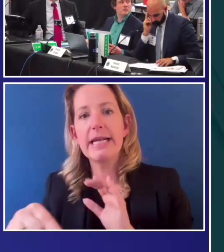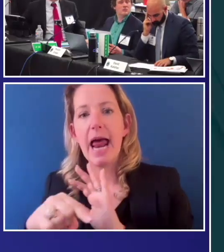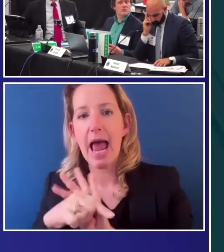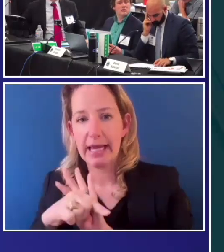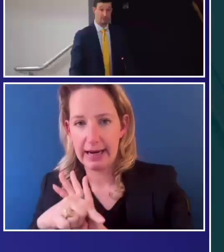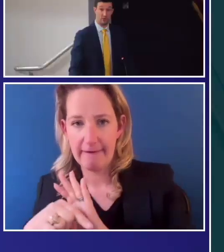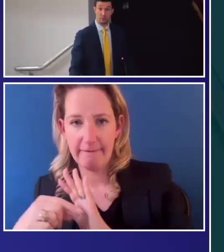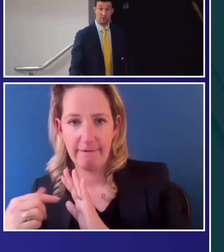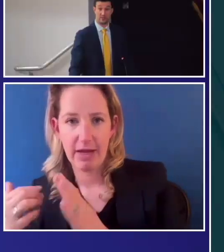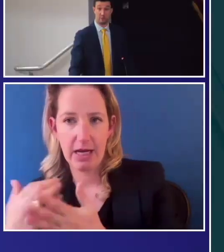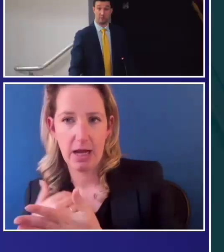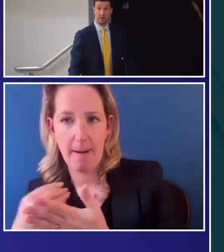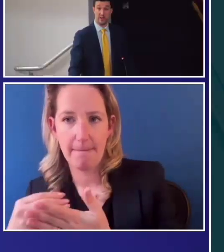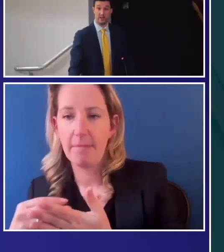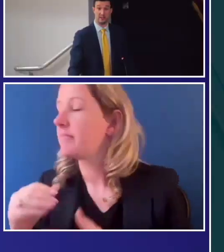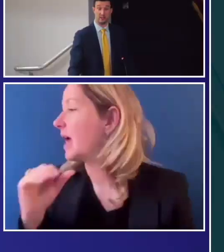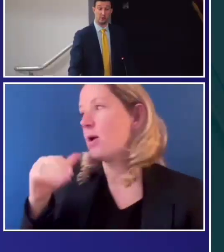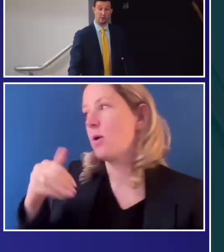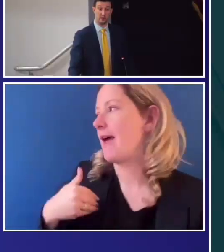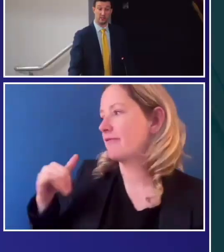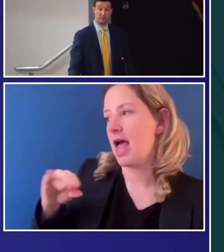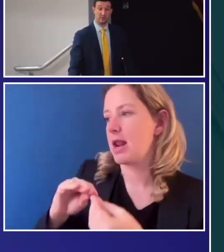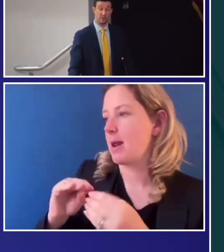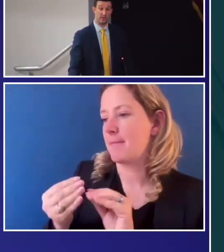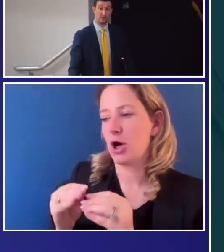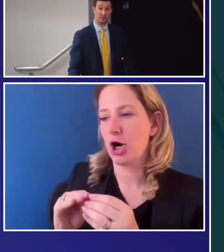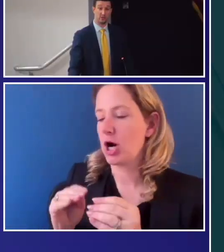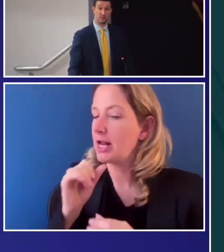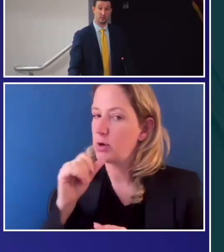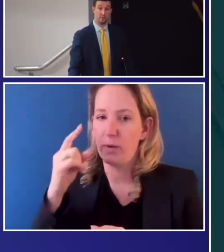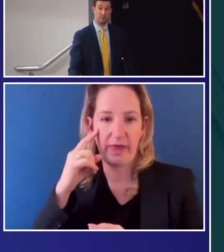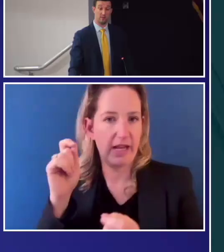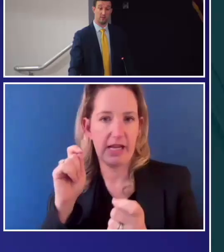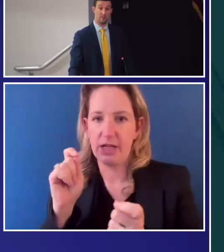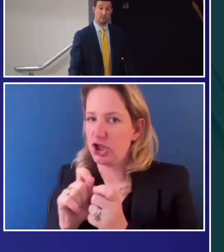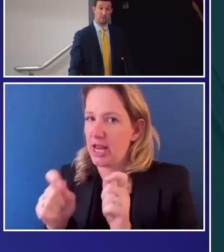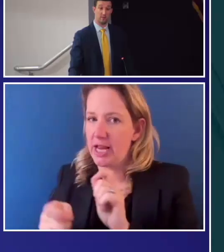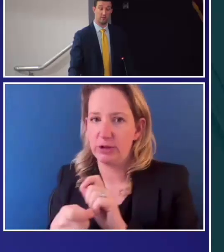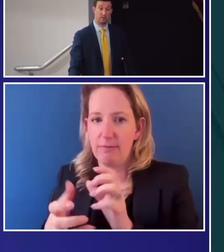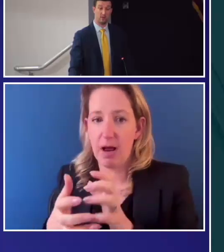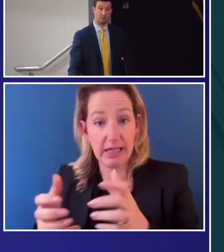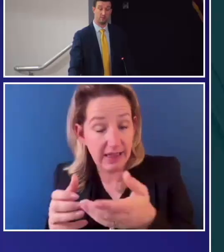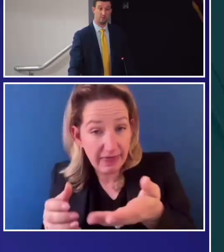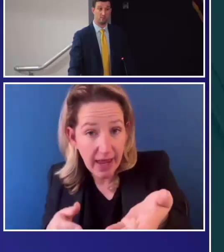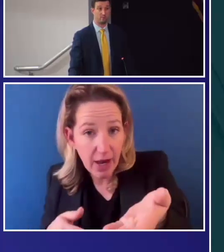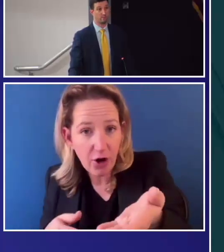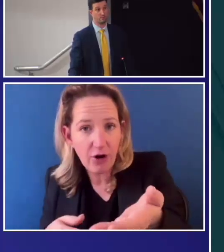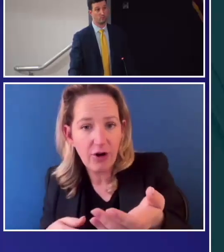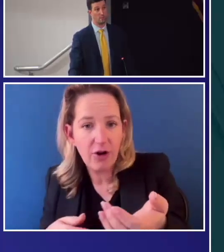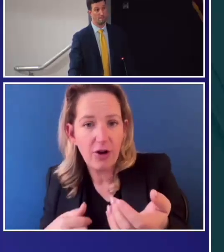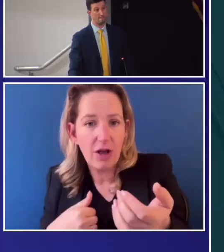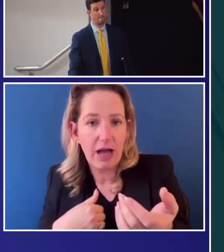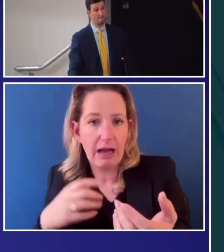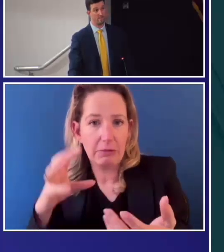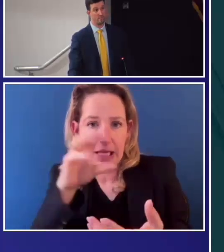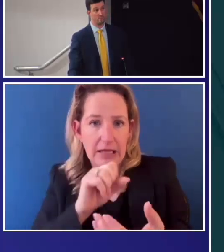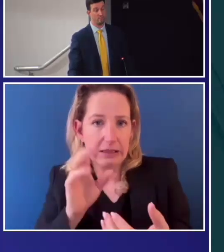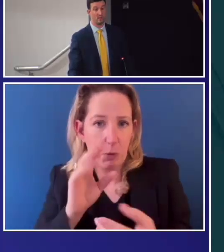I do not have that number off the top of my head. I don't think it changed. Is it there? I mean, I would guess that might have an impact. I mean, certainly --